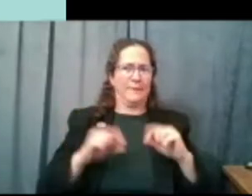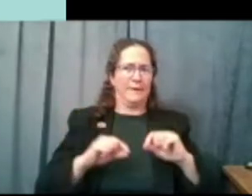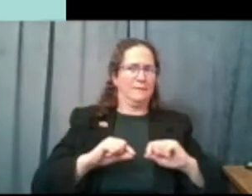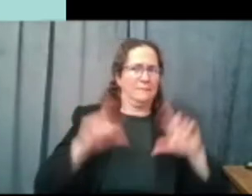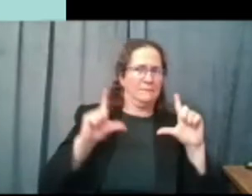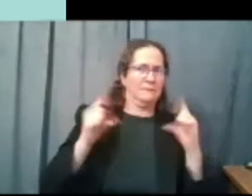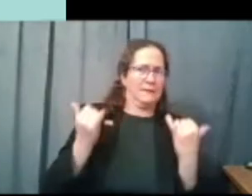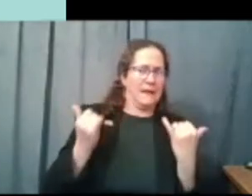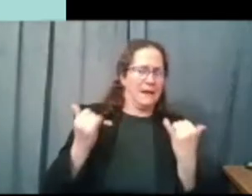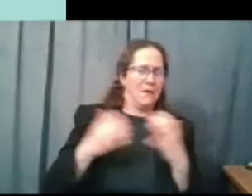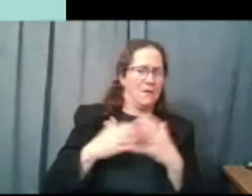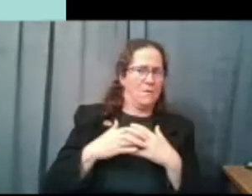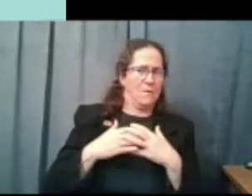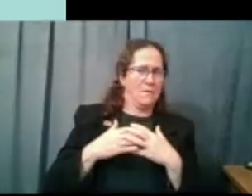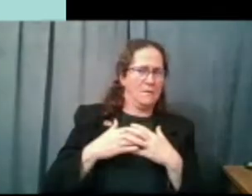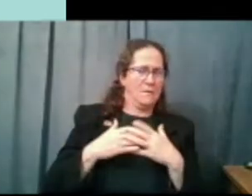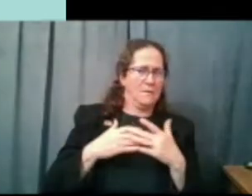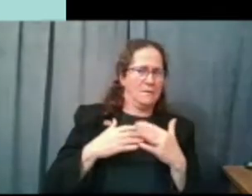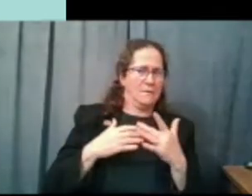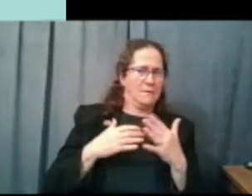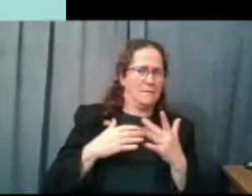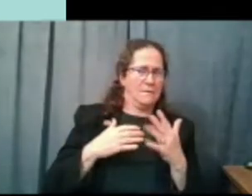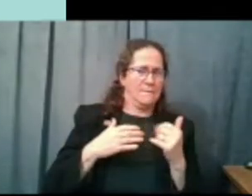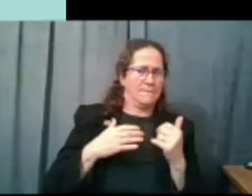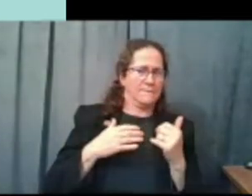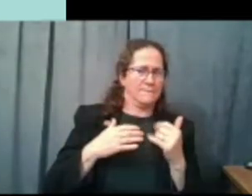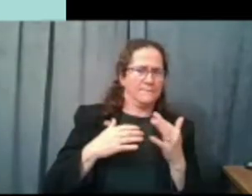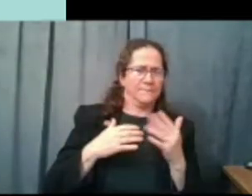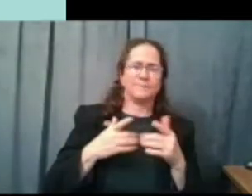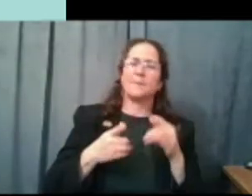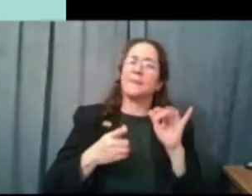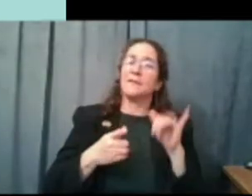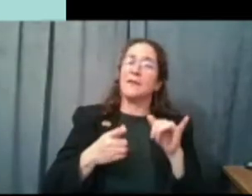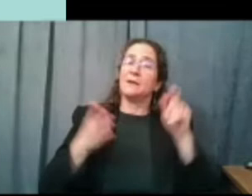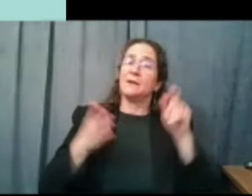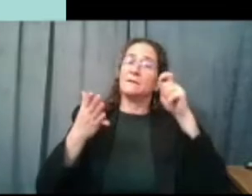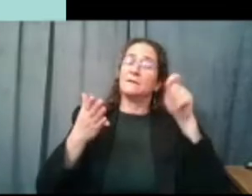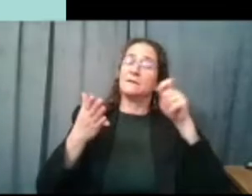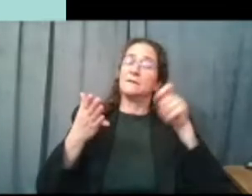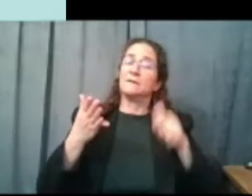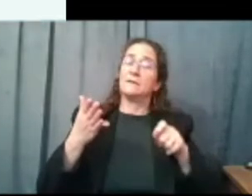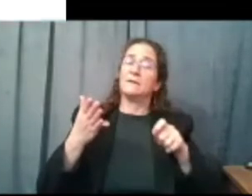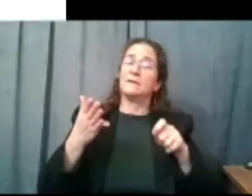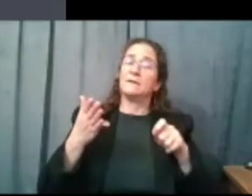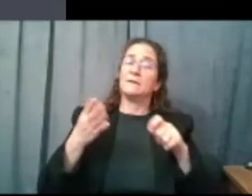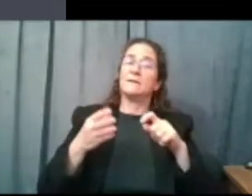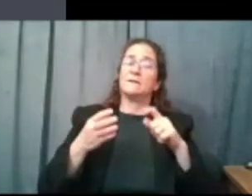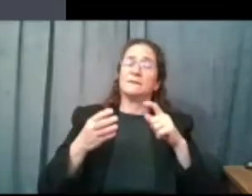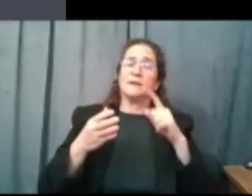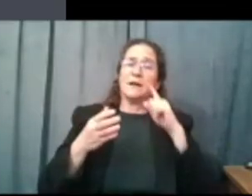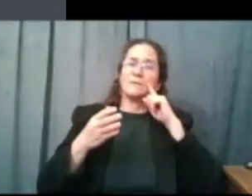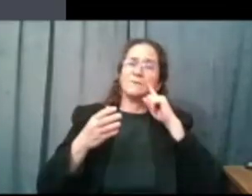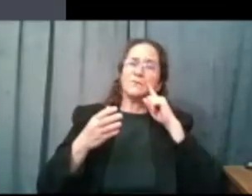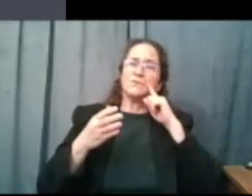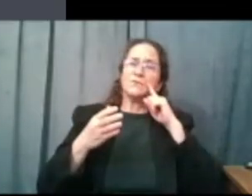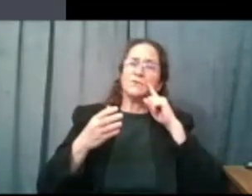is looking at the standards right for Workplace Readiness